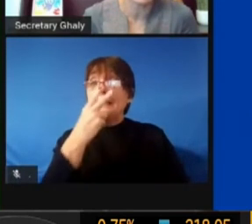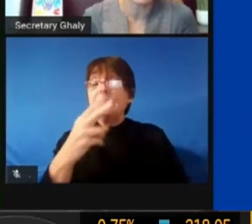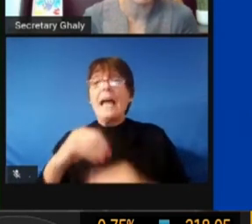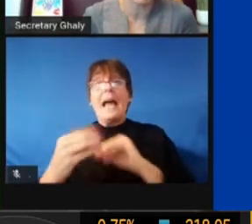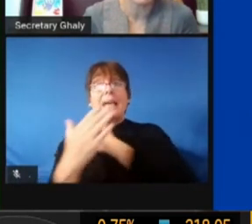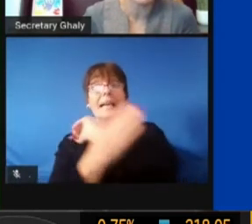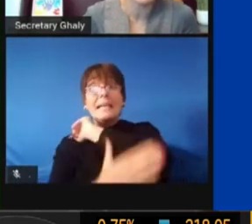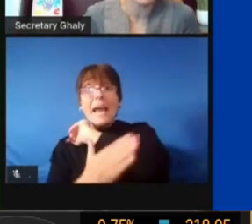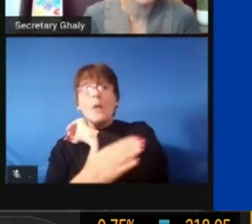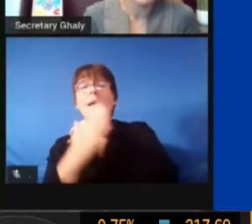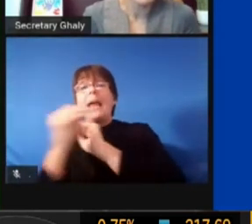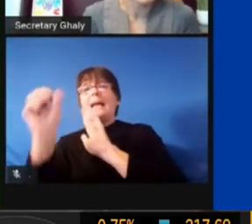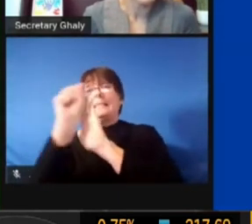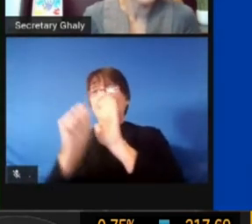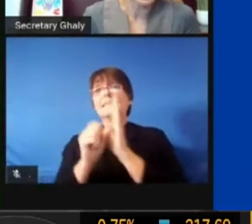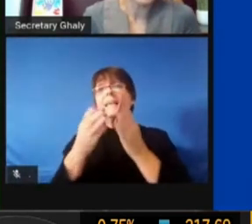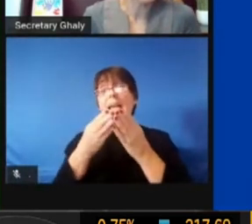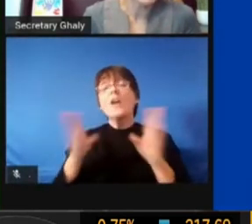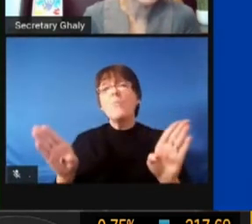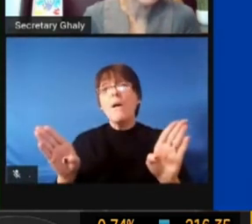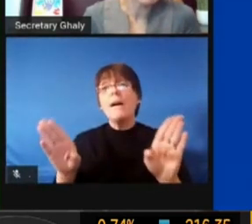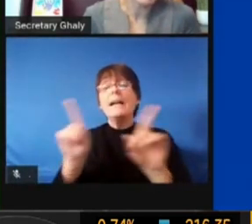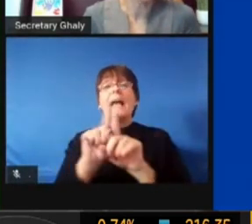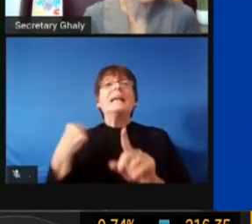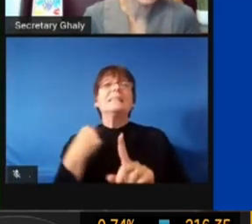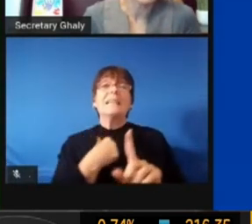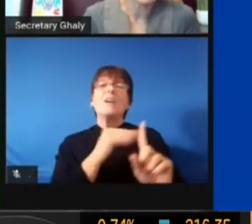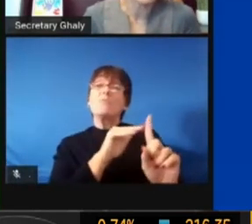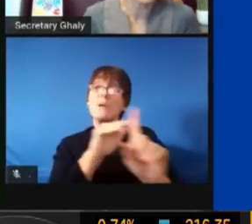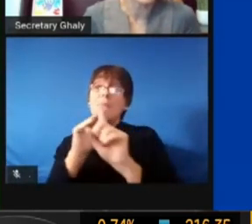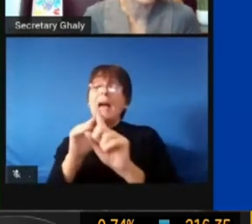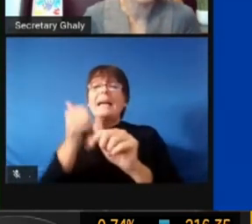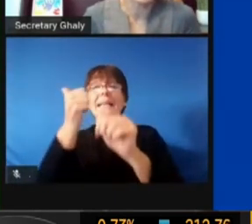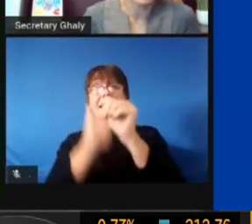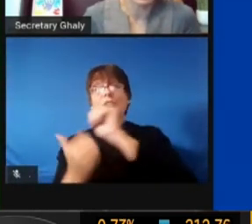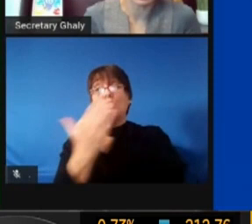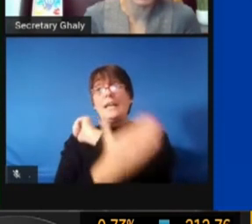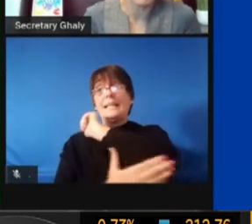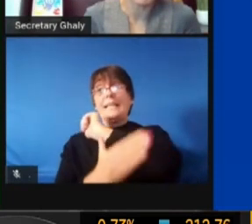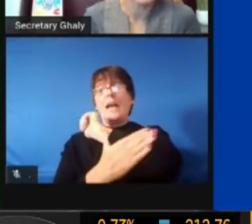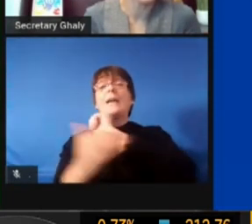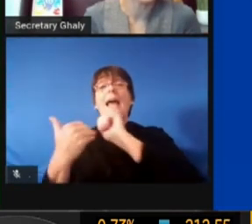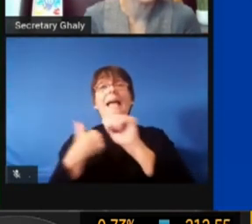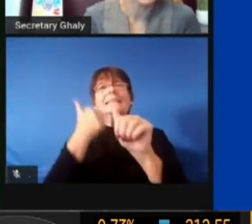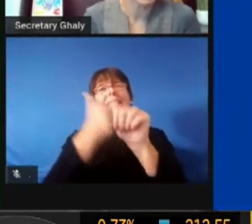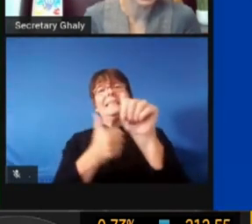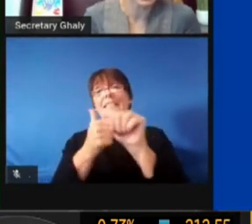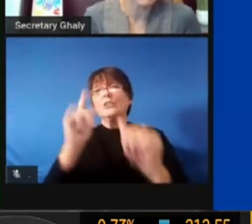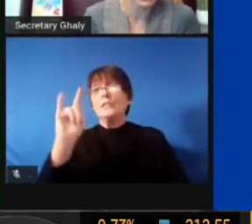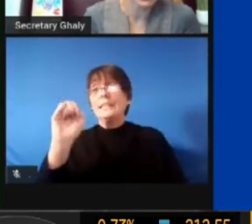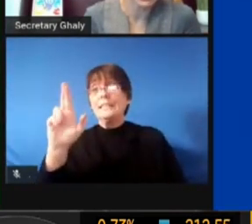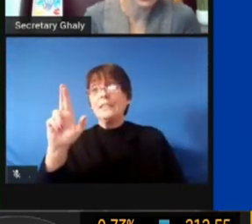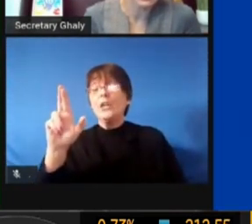TIGHTENING RESTRICTIONS ON ACTIVITIES, BASED ON THE LEVEL OF DISEASE TRANSMISSION THAT WE ARE SEEING AT THE COUNTY LEVEL